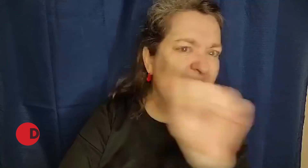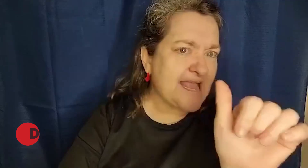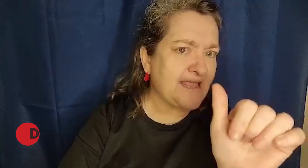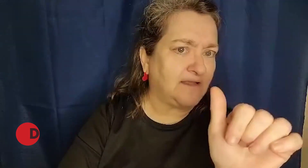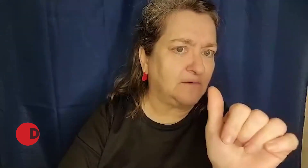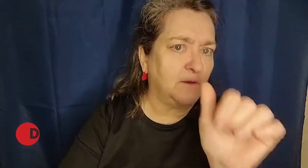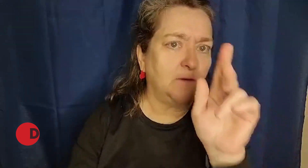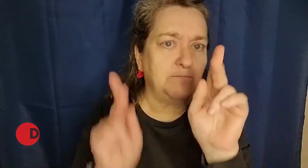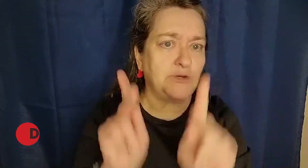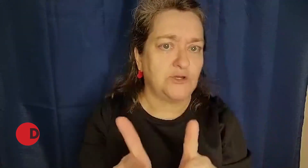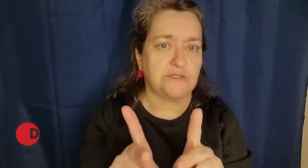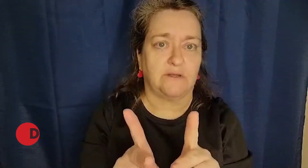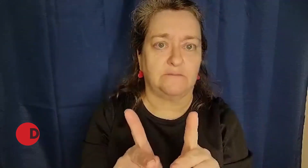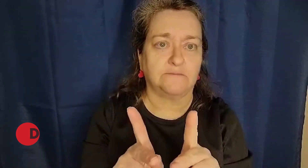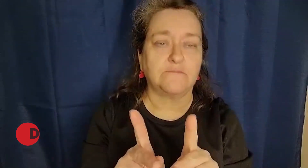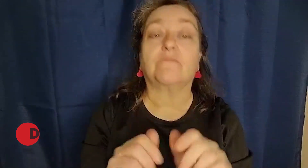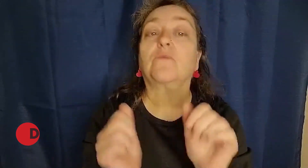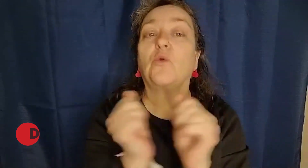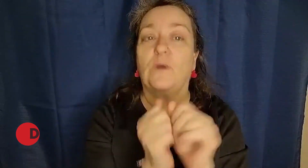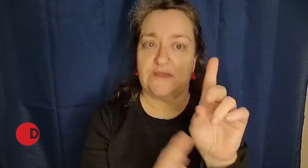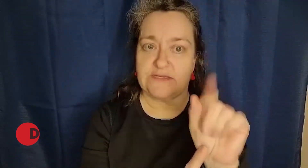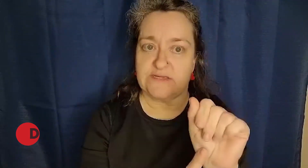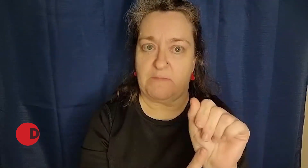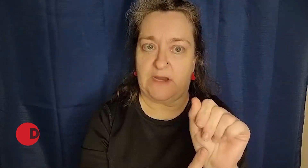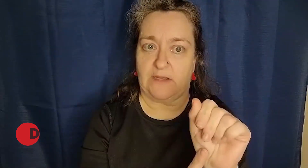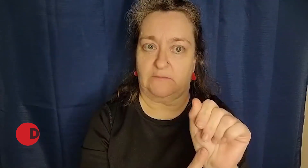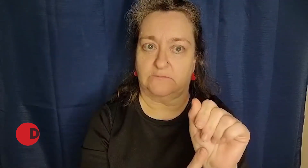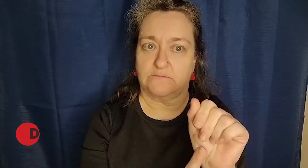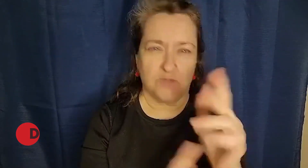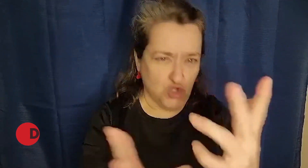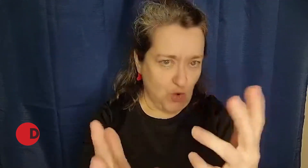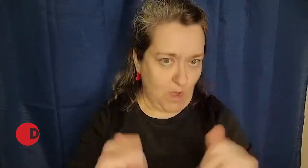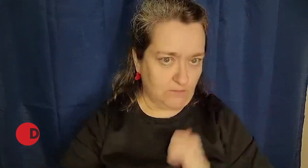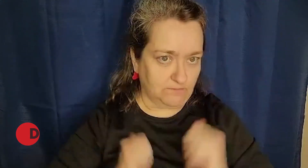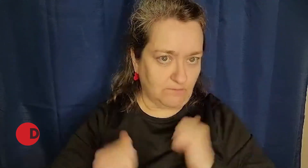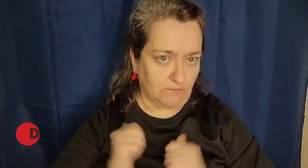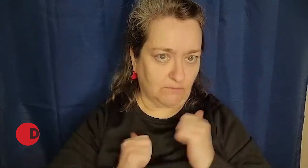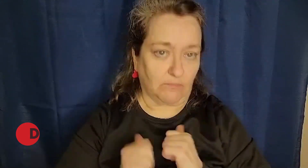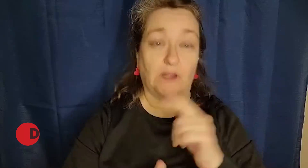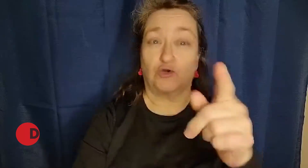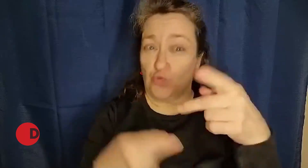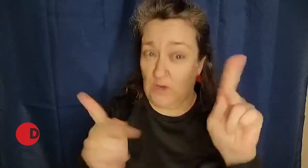Any individuals with disabilities who are interested and are